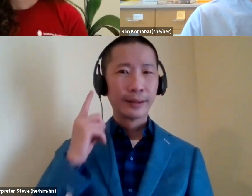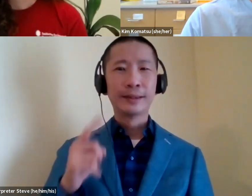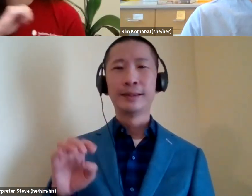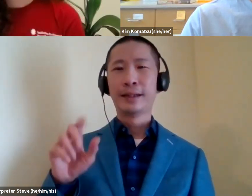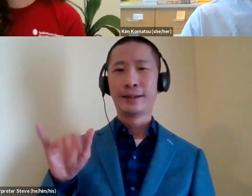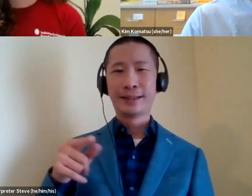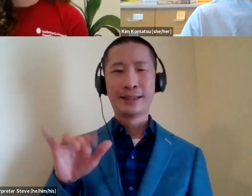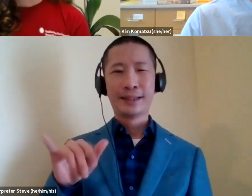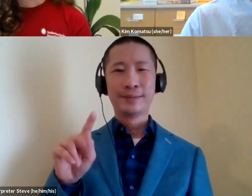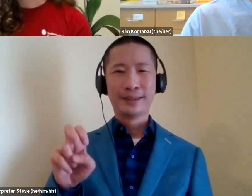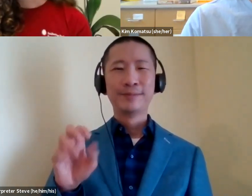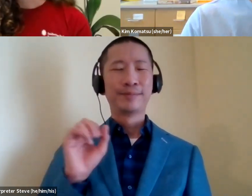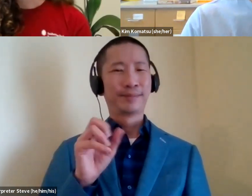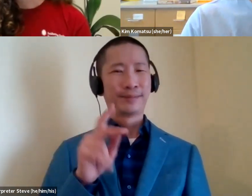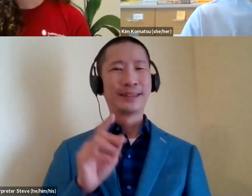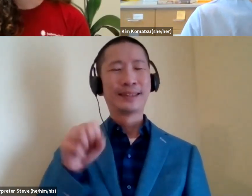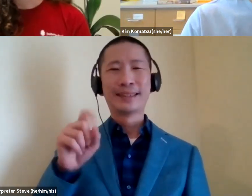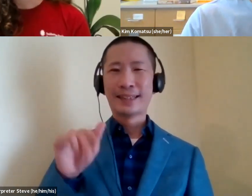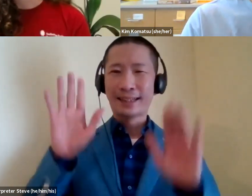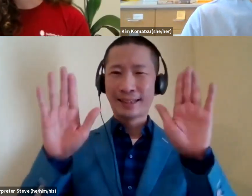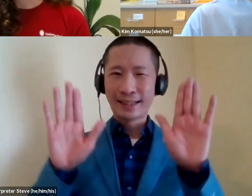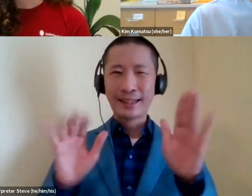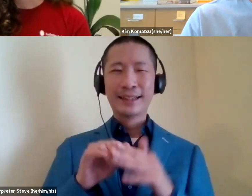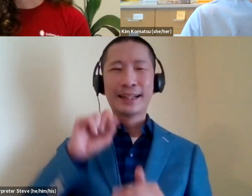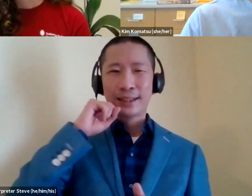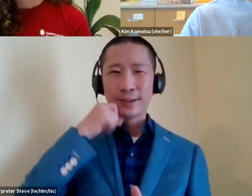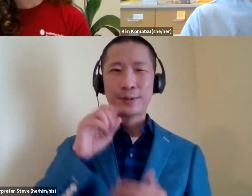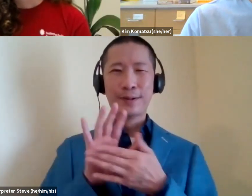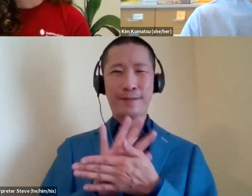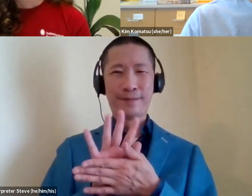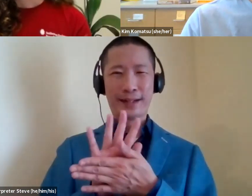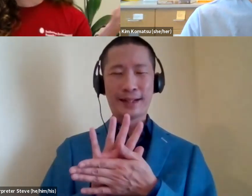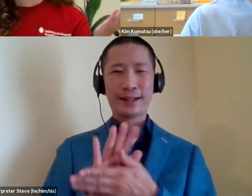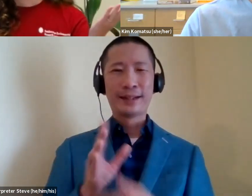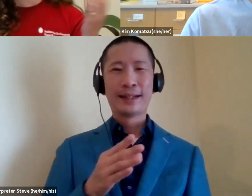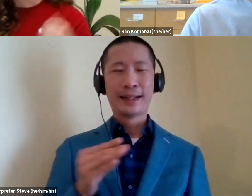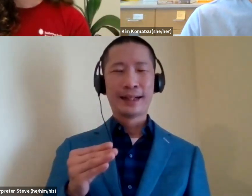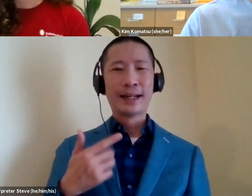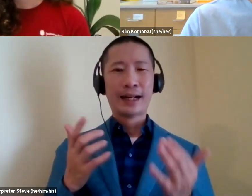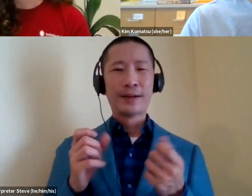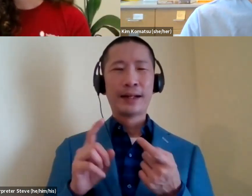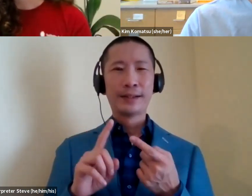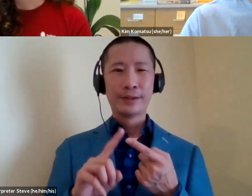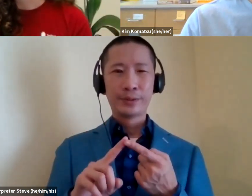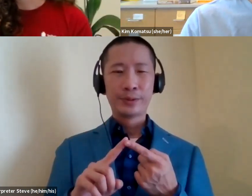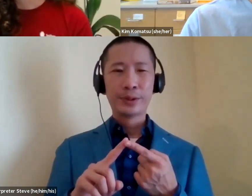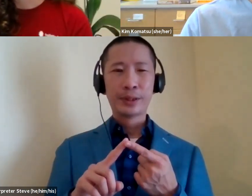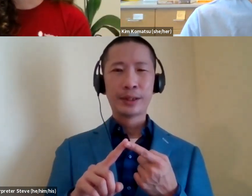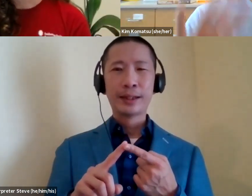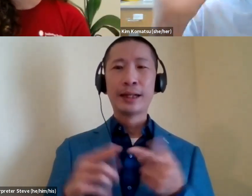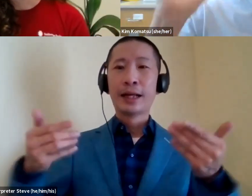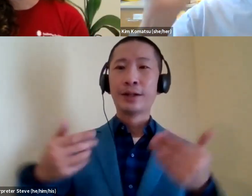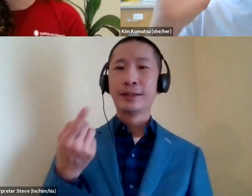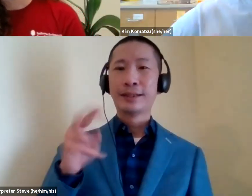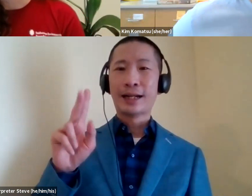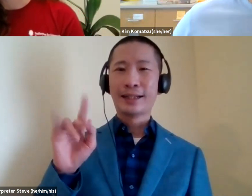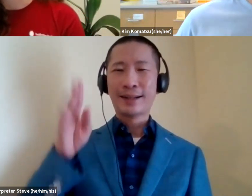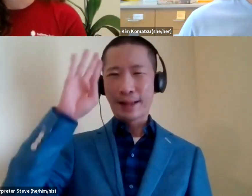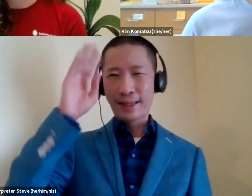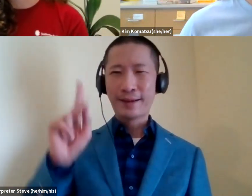Emily Borger: Yep! Awesome that is such a cool video and I'd like to introduce you to Dr. Kim Komatsu. How are you today?